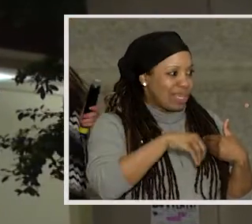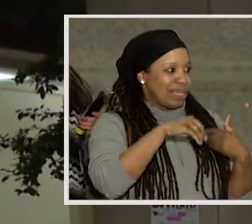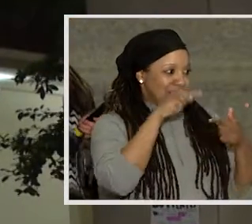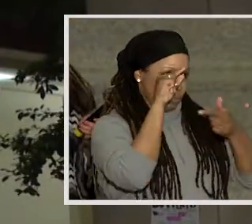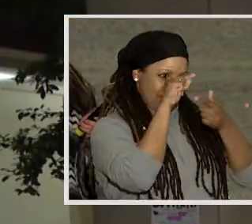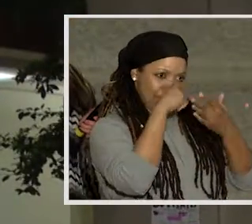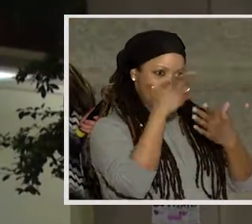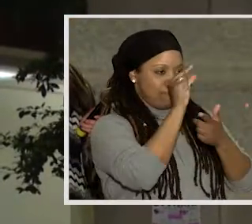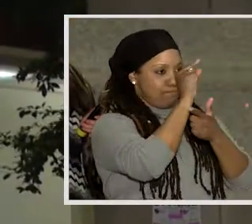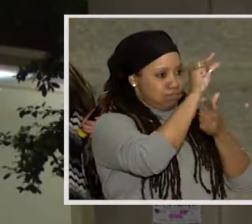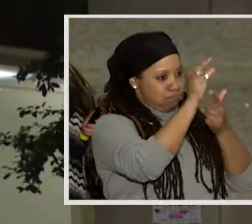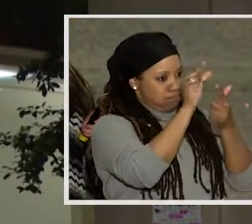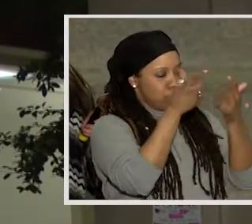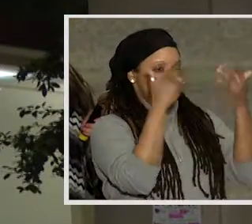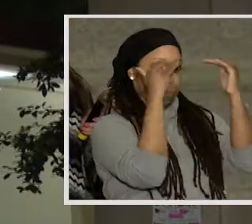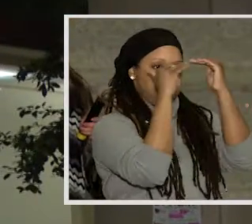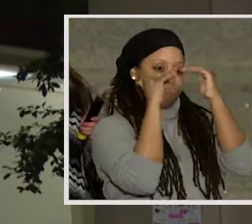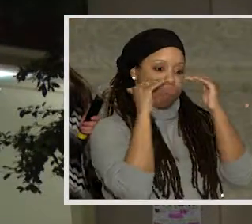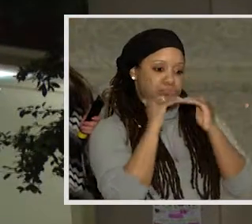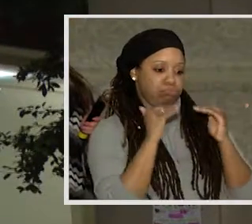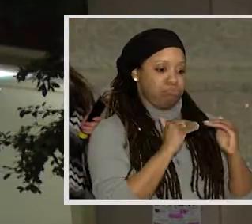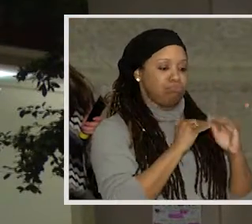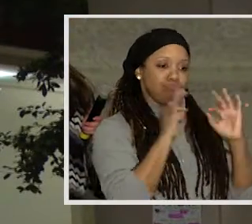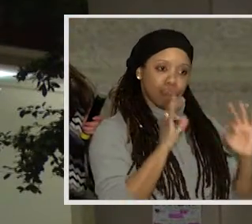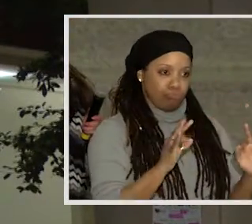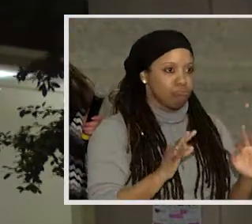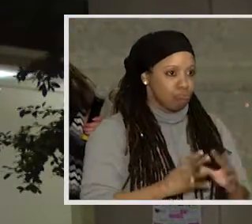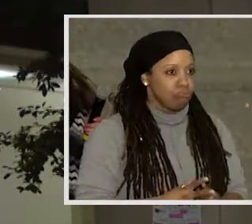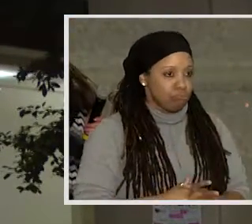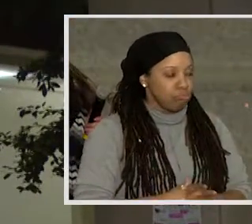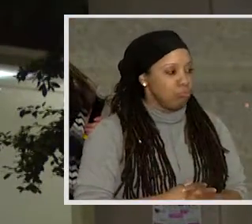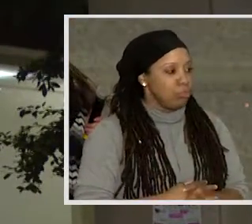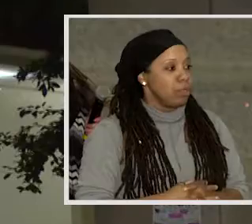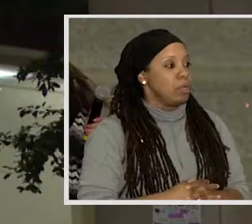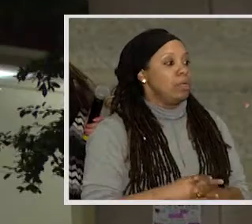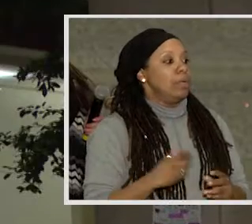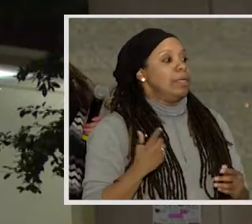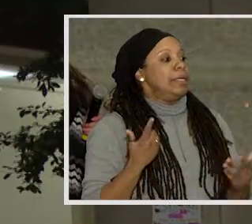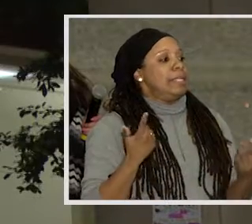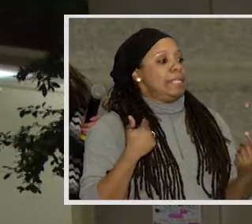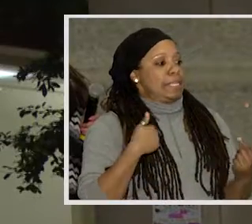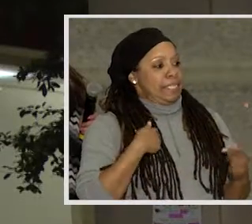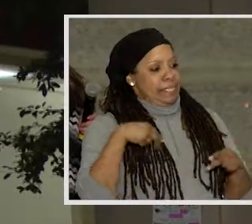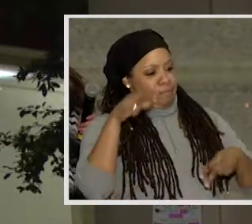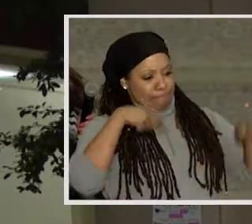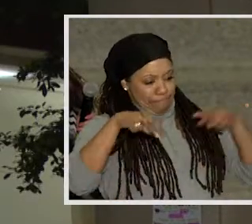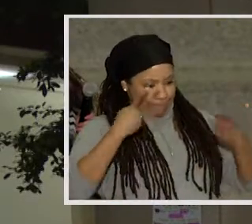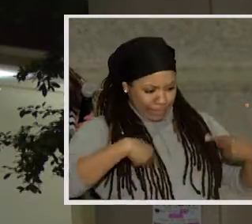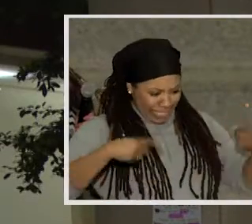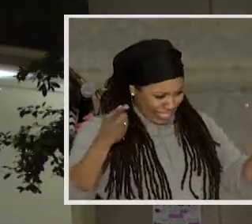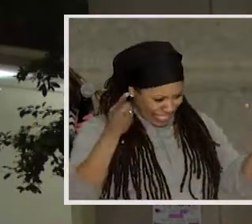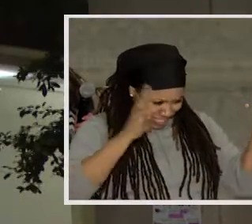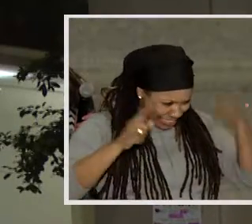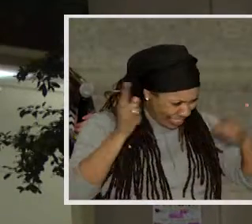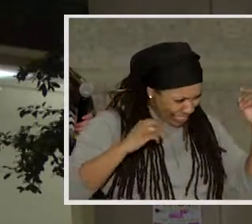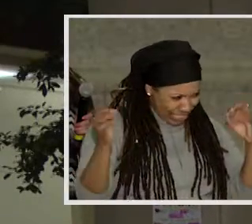WE DIDN'T TALK ABOUT KEEPING MORE TAXES, BUT WE COULD DO THAT. ALL RIGHT. NUMBER ONE, WE DOUBLED THE MONEY